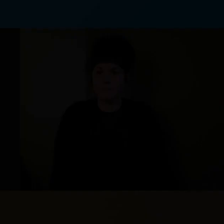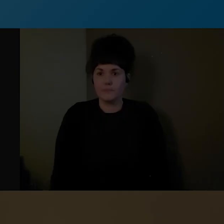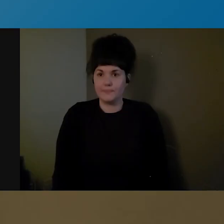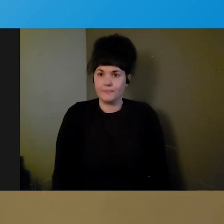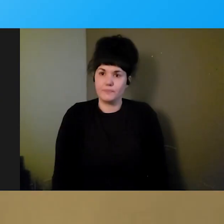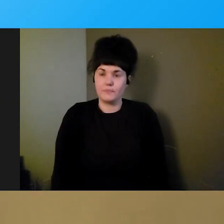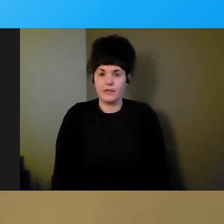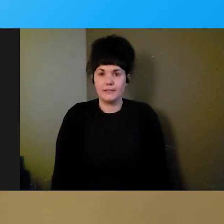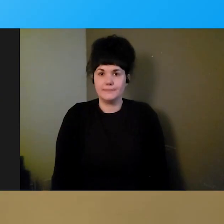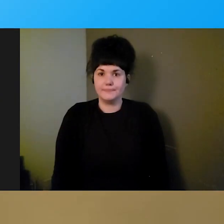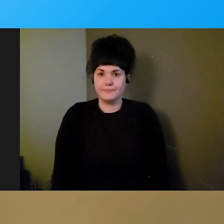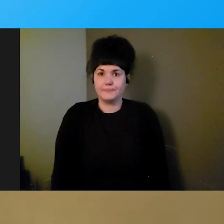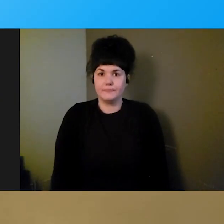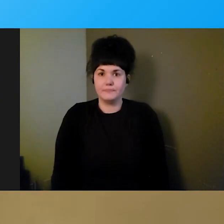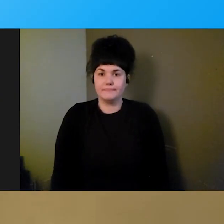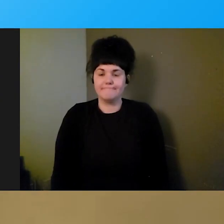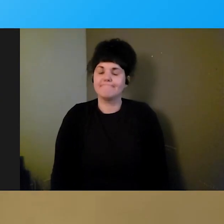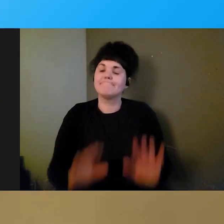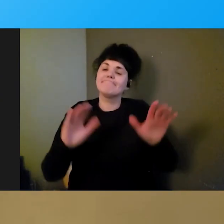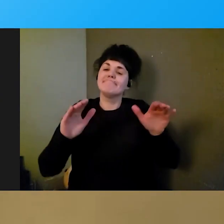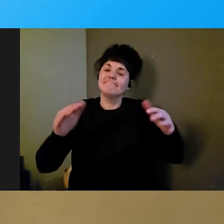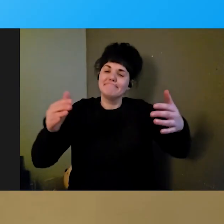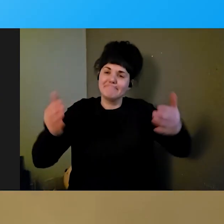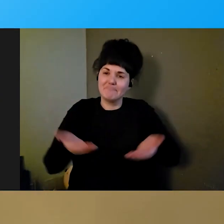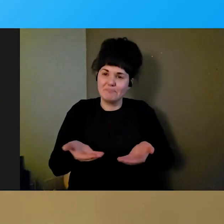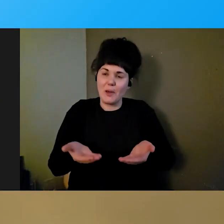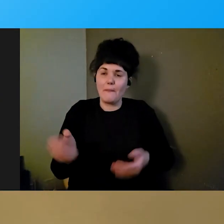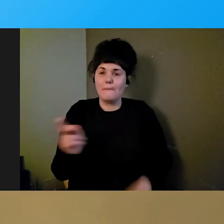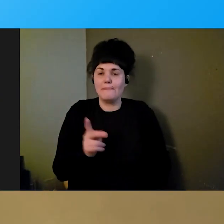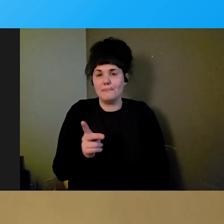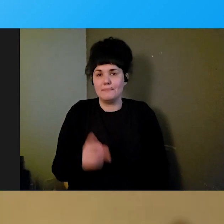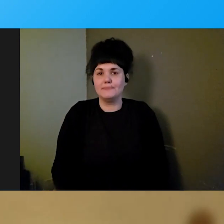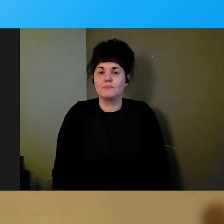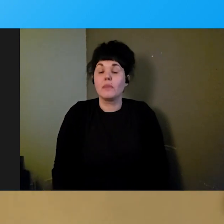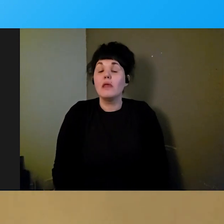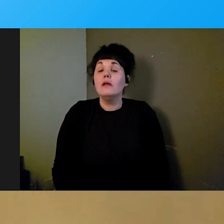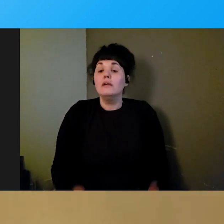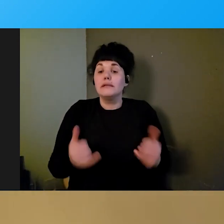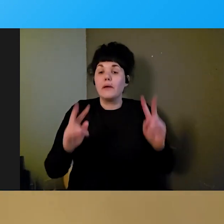Welcome back everyone for our next session united we plan emergency